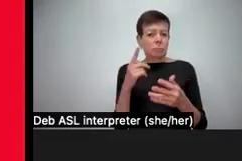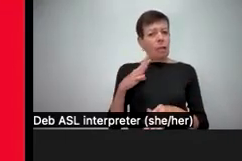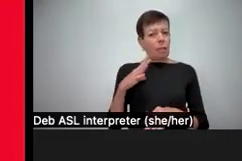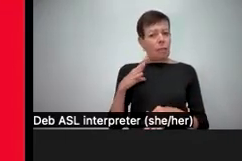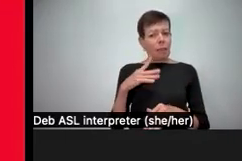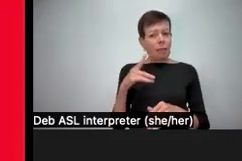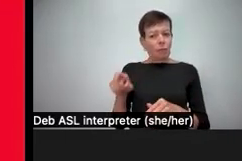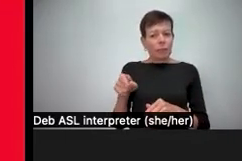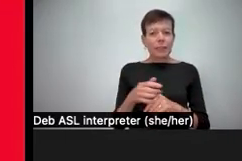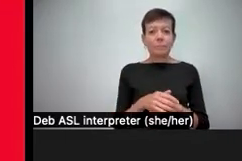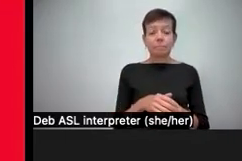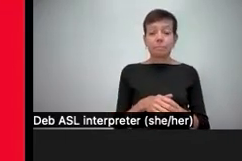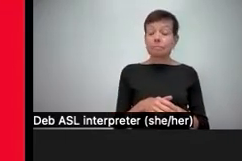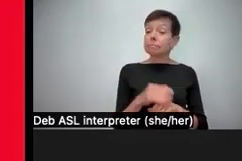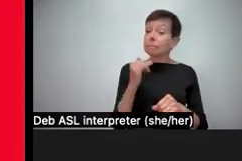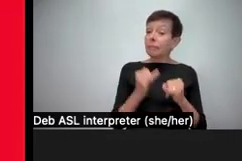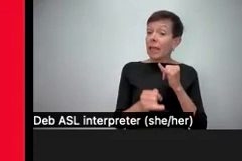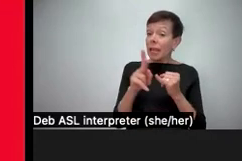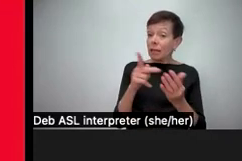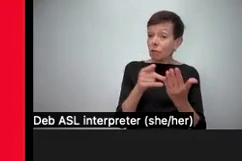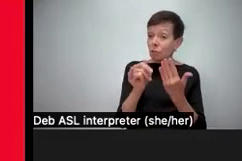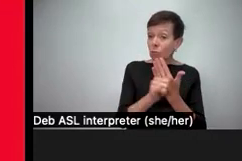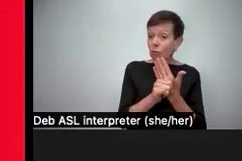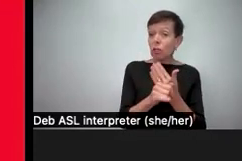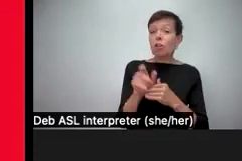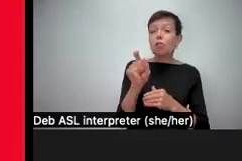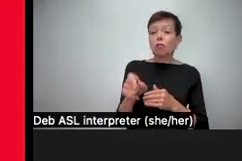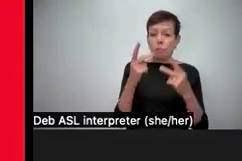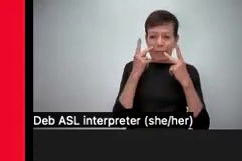the end of your project, we want to see an actual budget with where the money